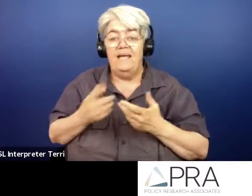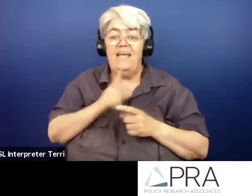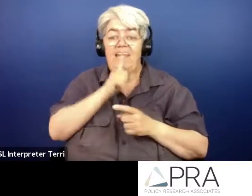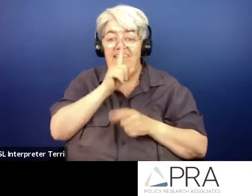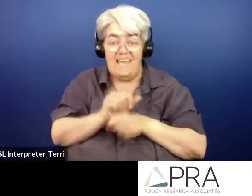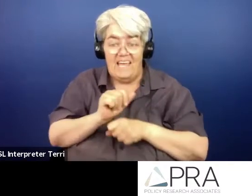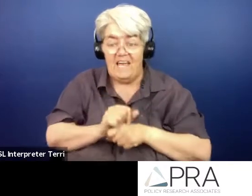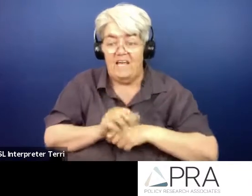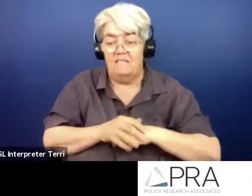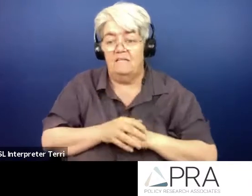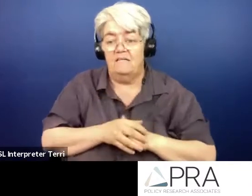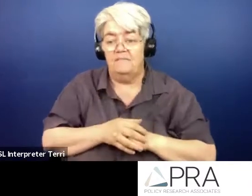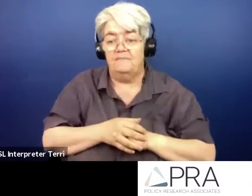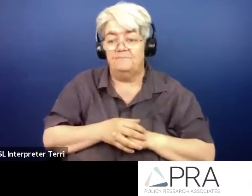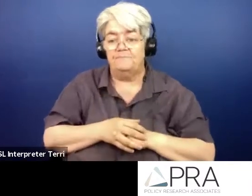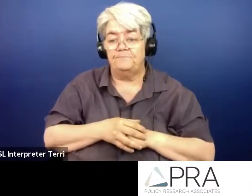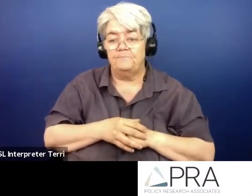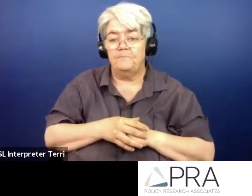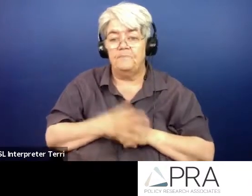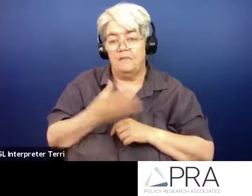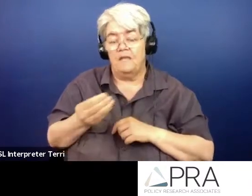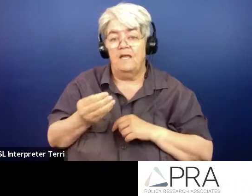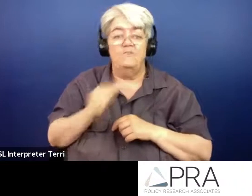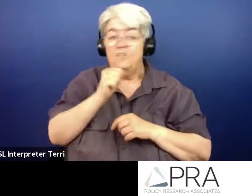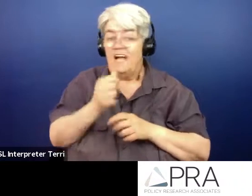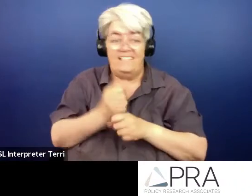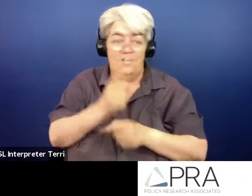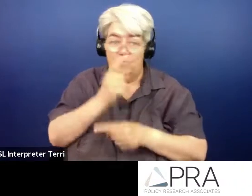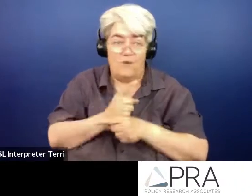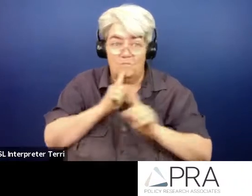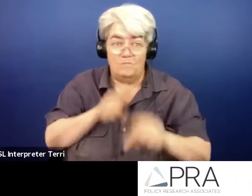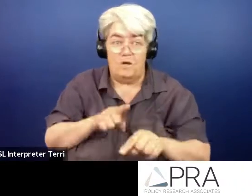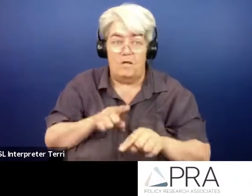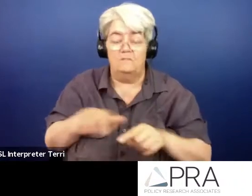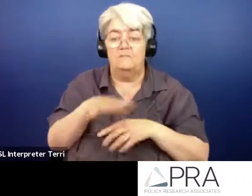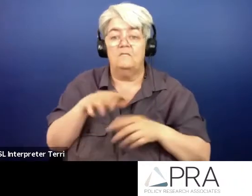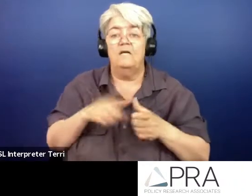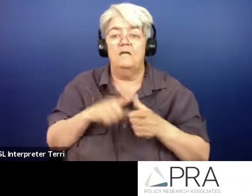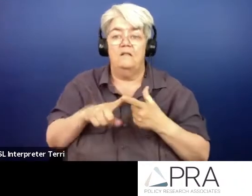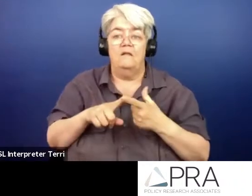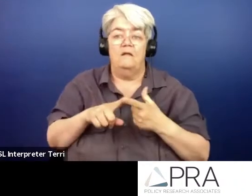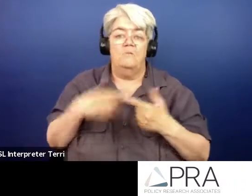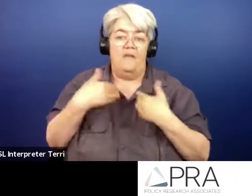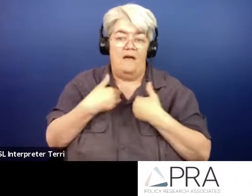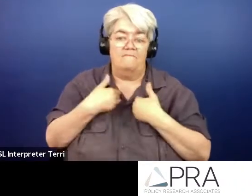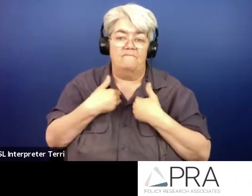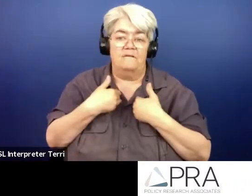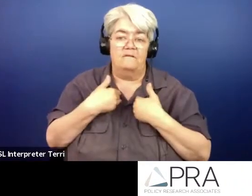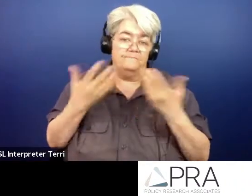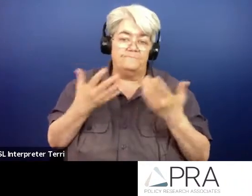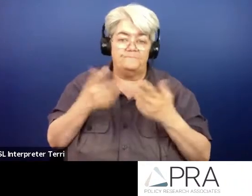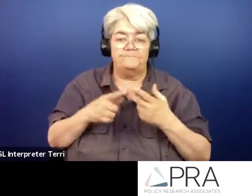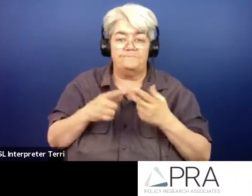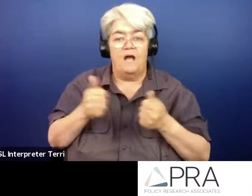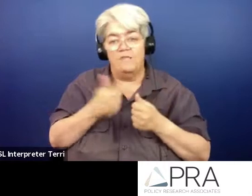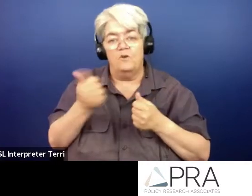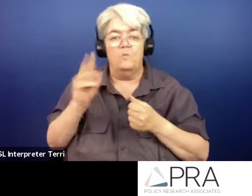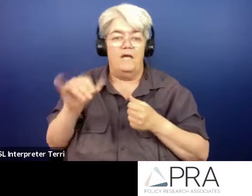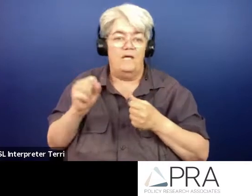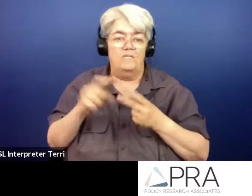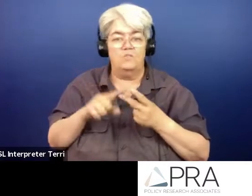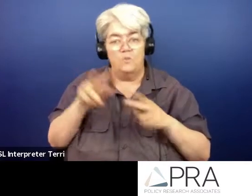if you -- you know, you are not getting that kind of response. There are avenues and Americans